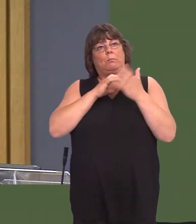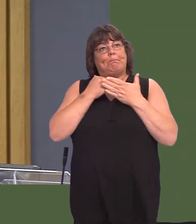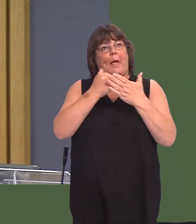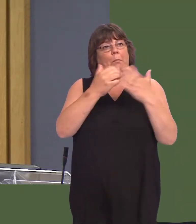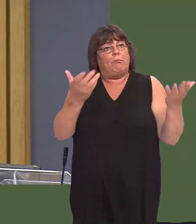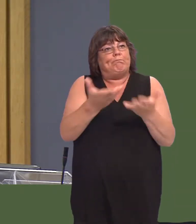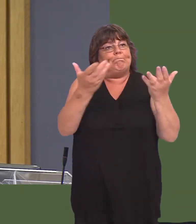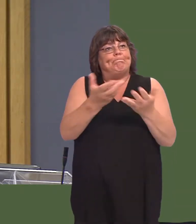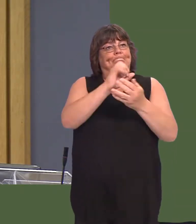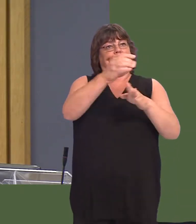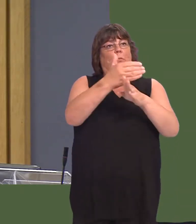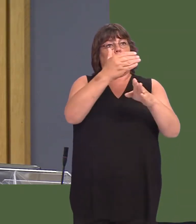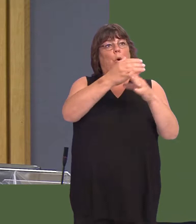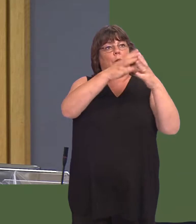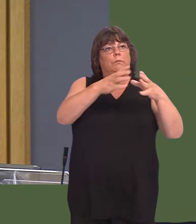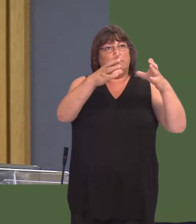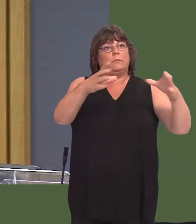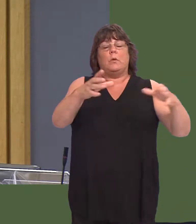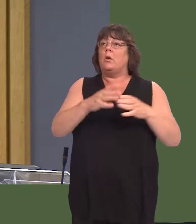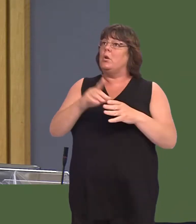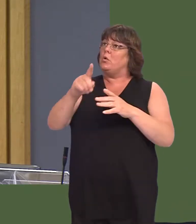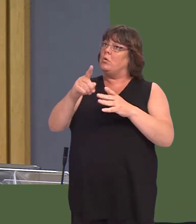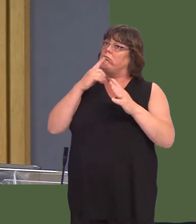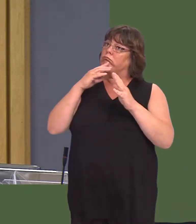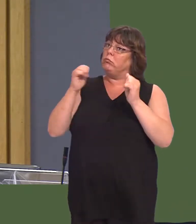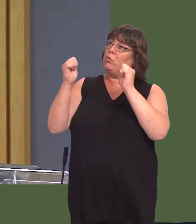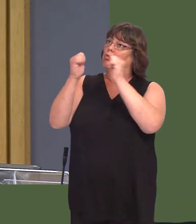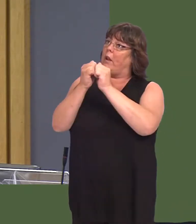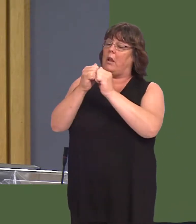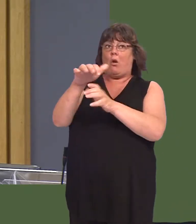Would the First Minister, therefore, recognise that regional growth deals need to accept